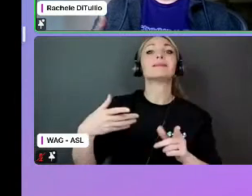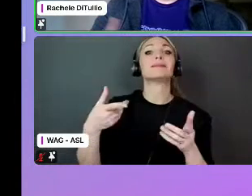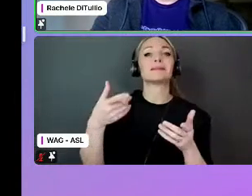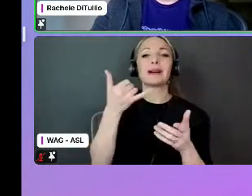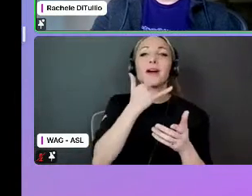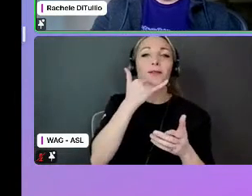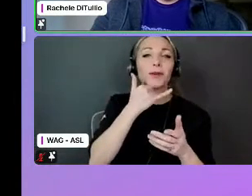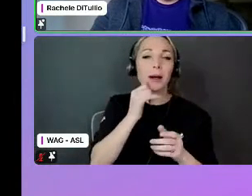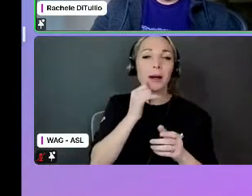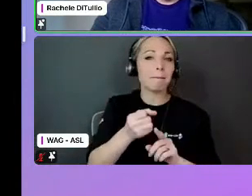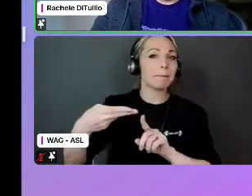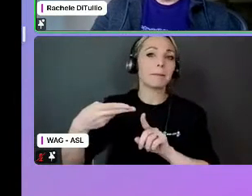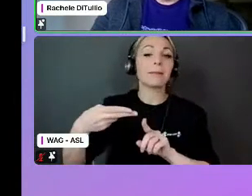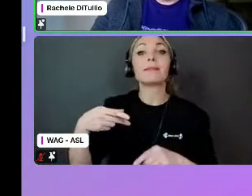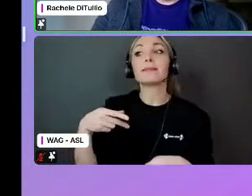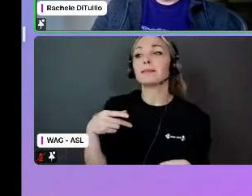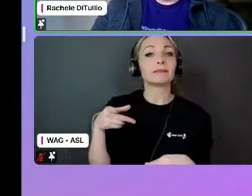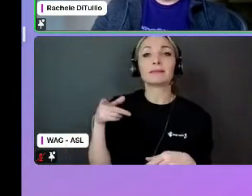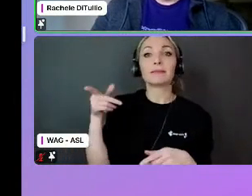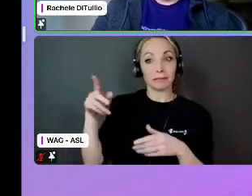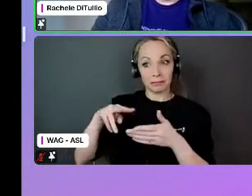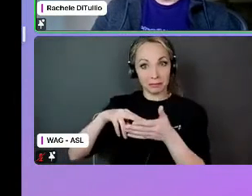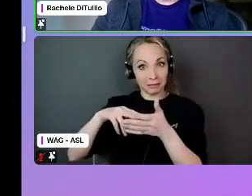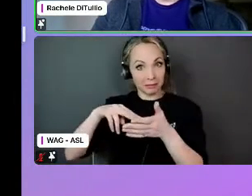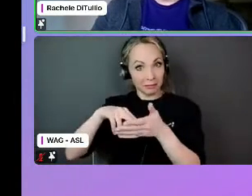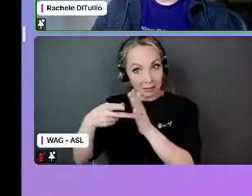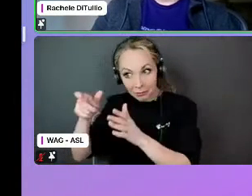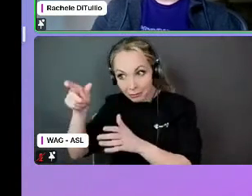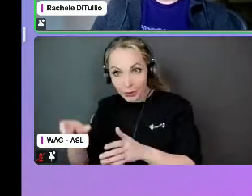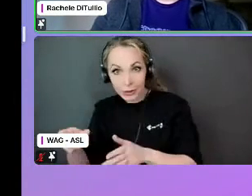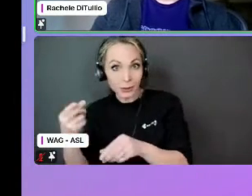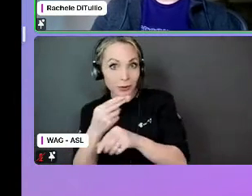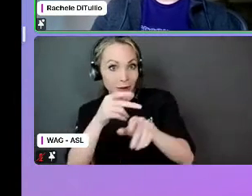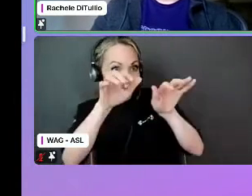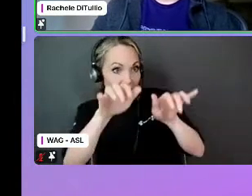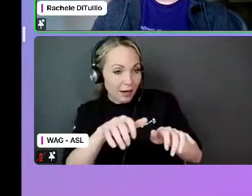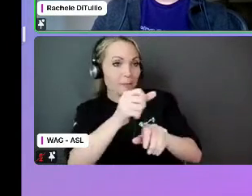form field above the form fields, and we make sure